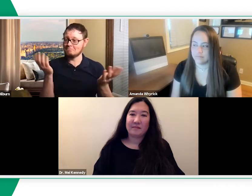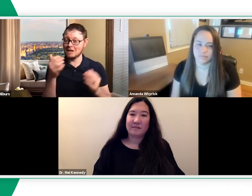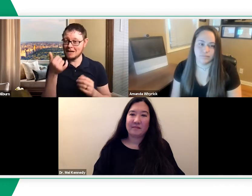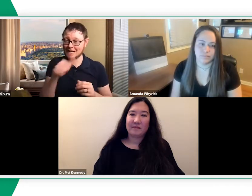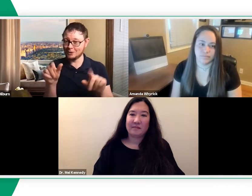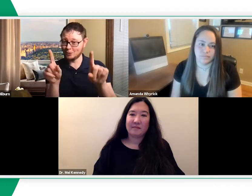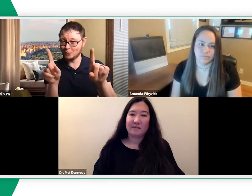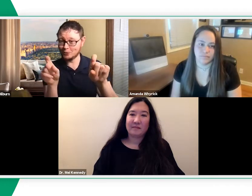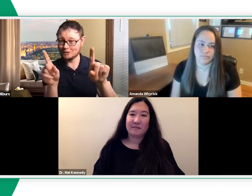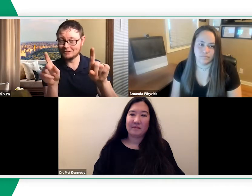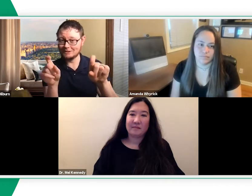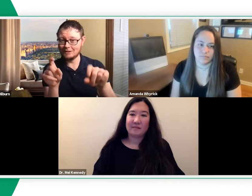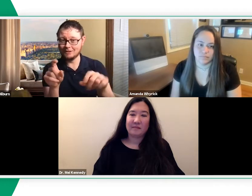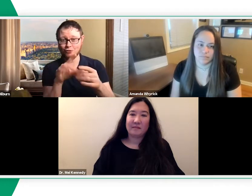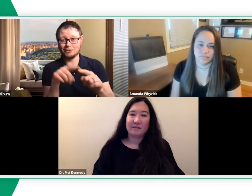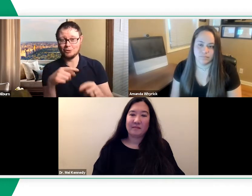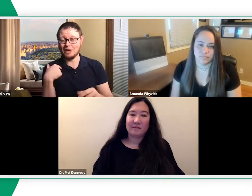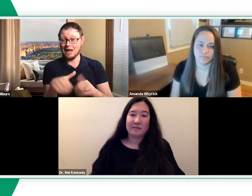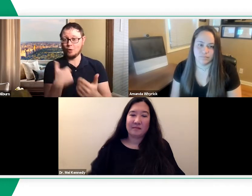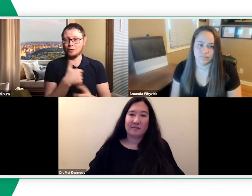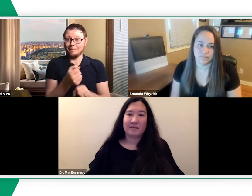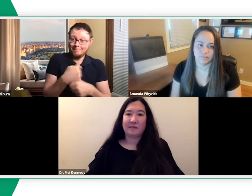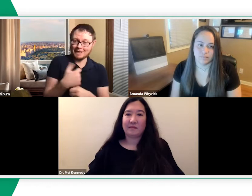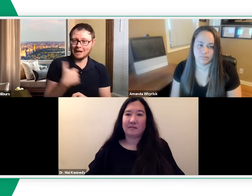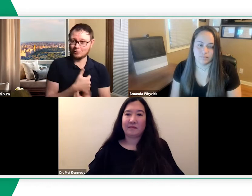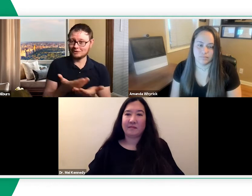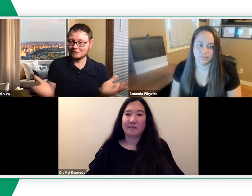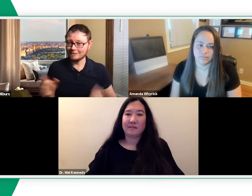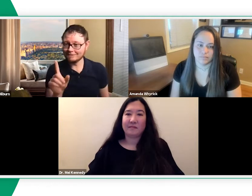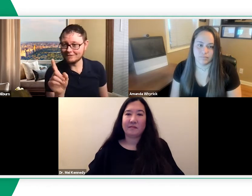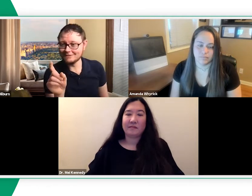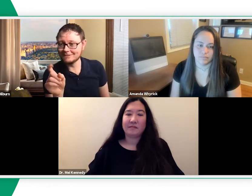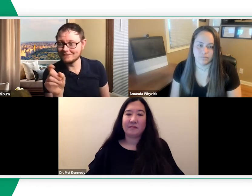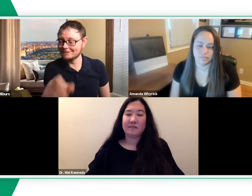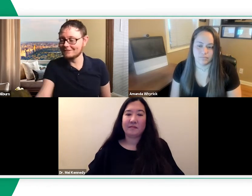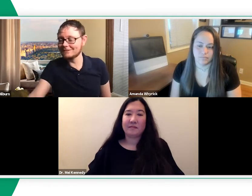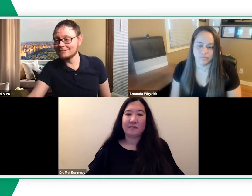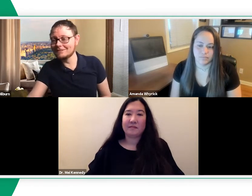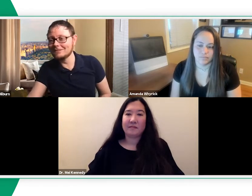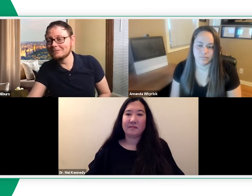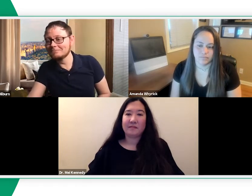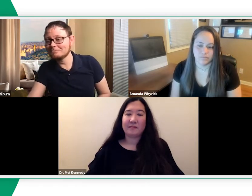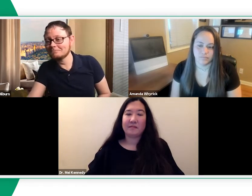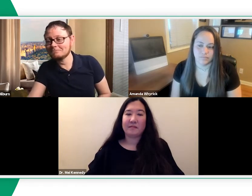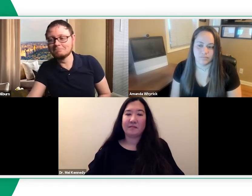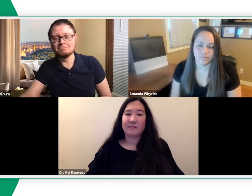etc. So, any questions in regards to how it is that we make our stuff?